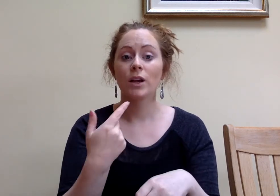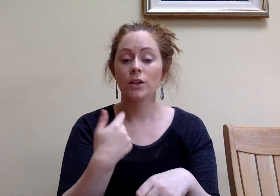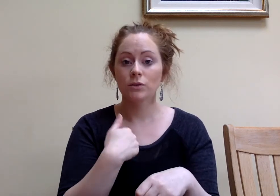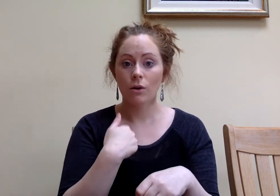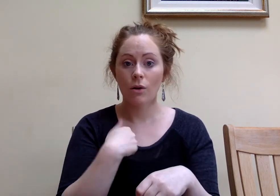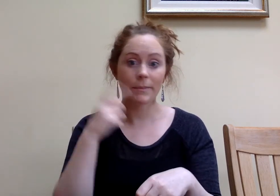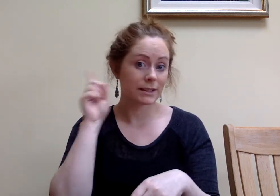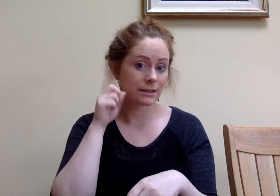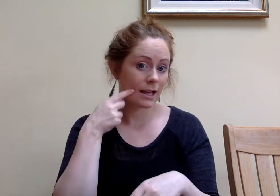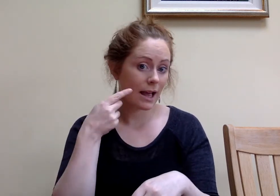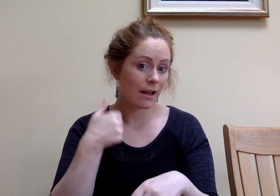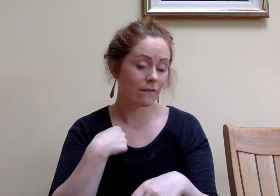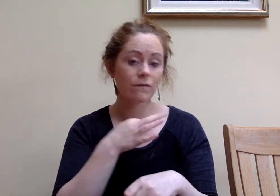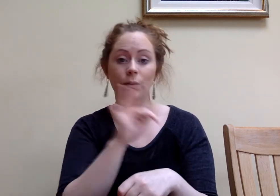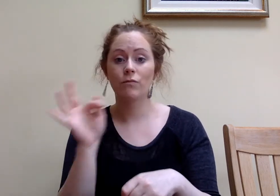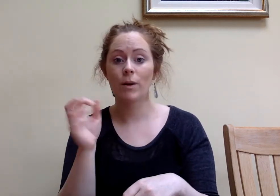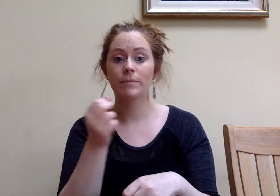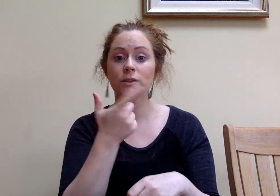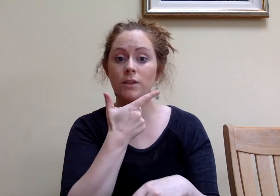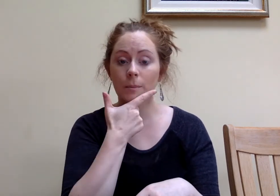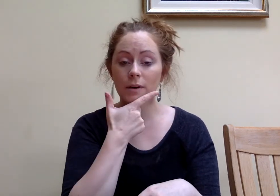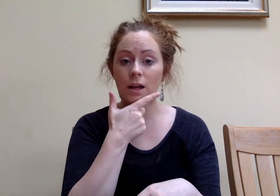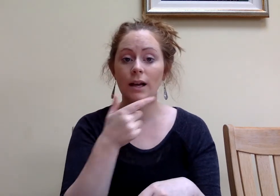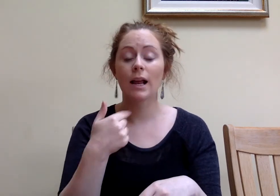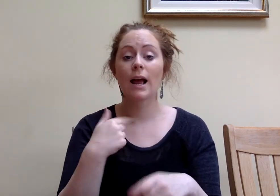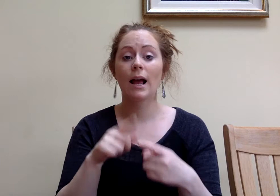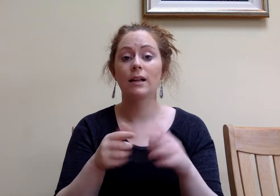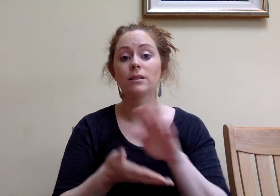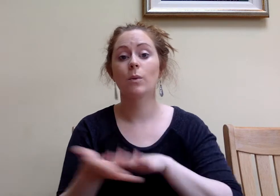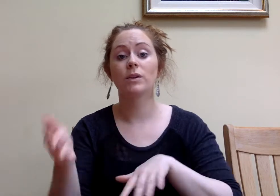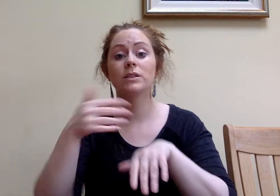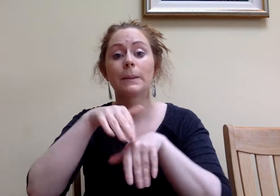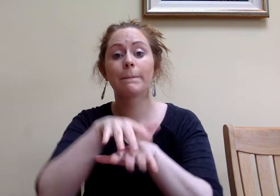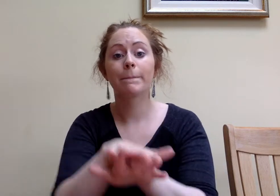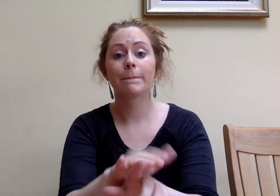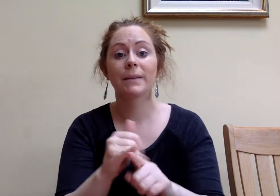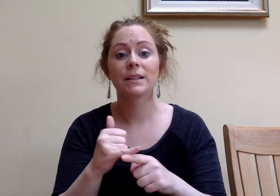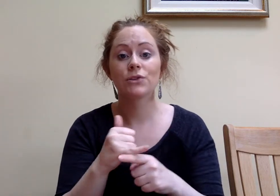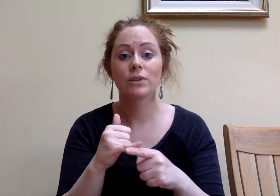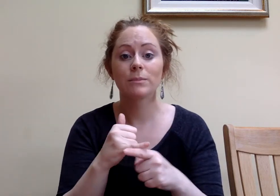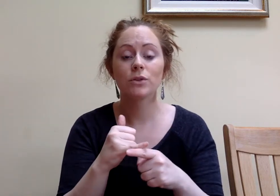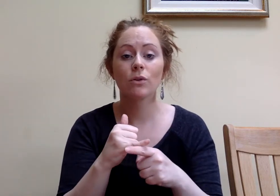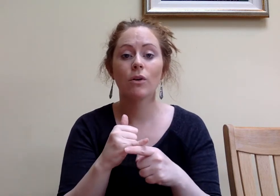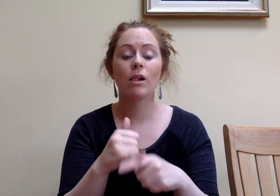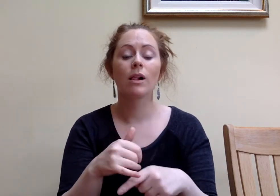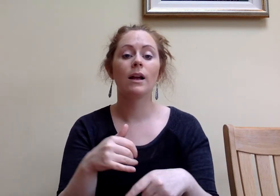I’m deaf, I am from Dublin and went to a mainstream school here in Dublin.